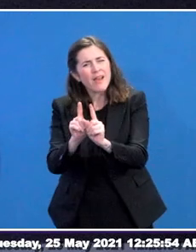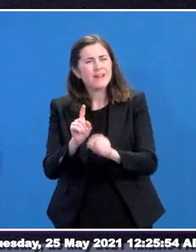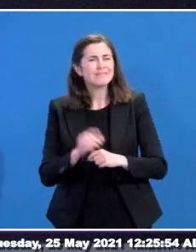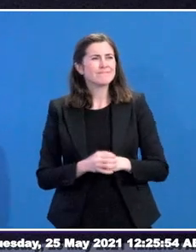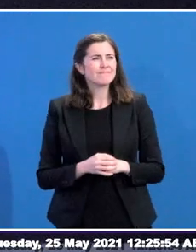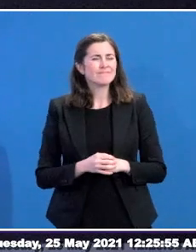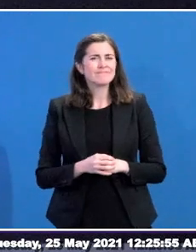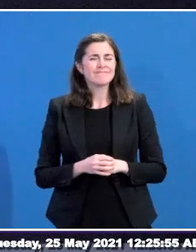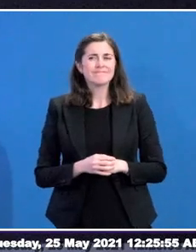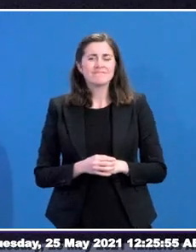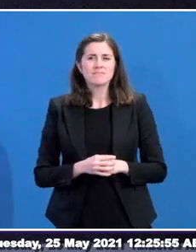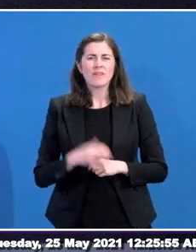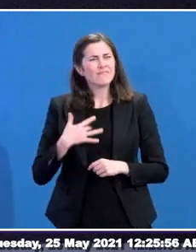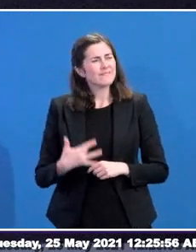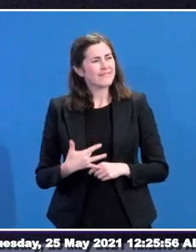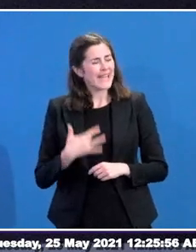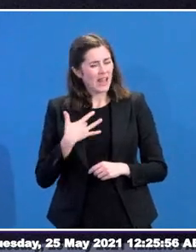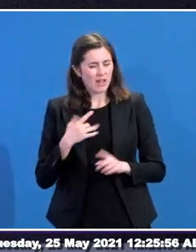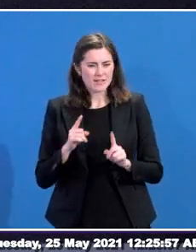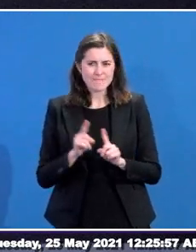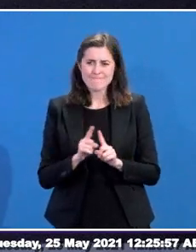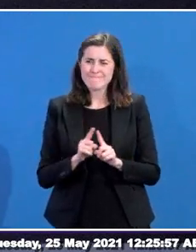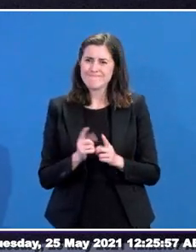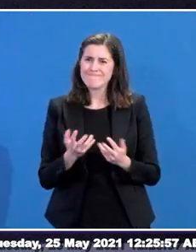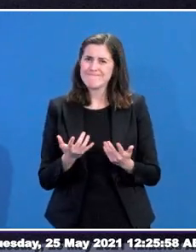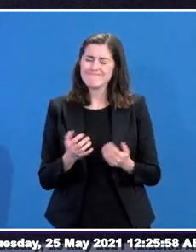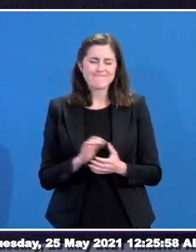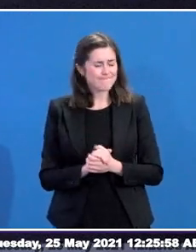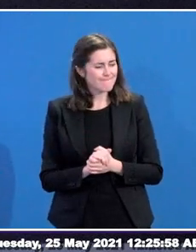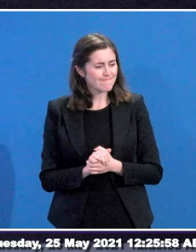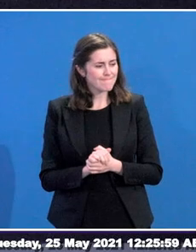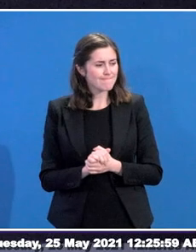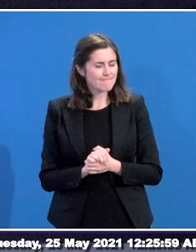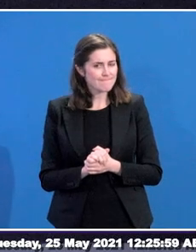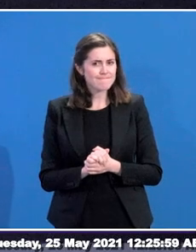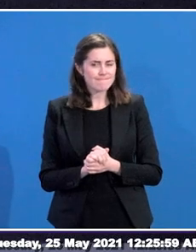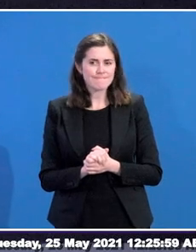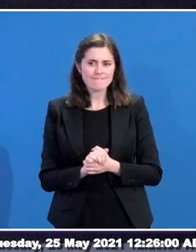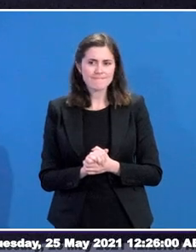that Carl was